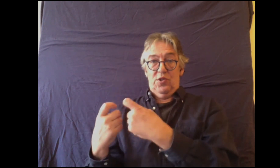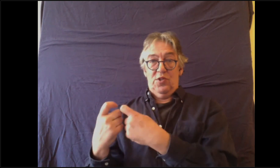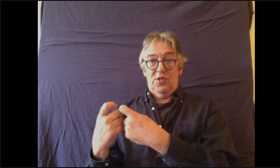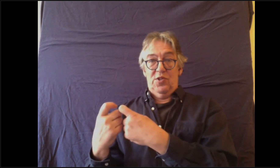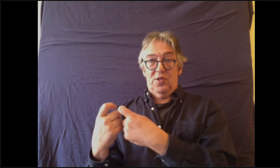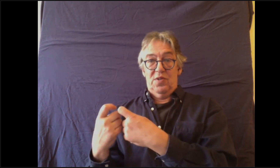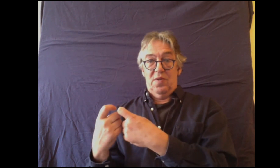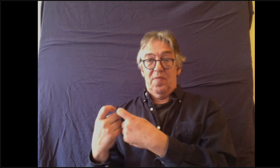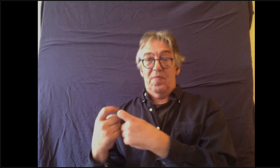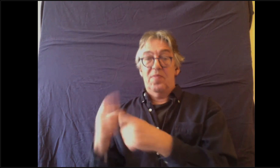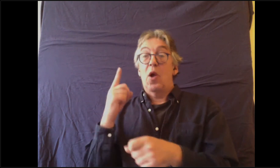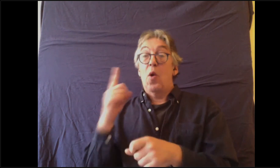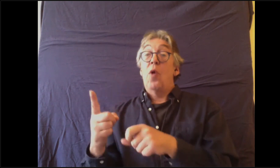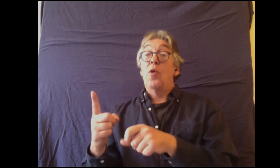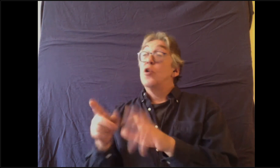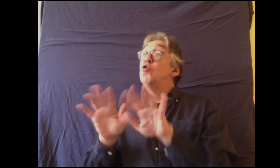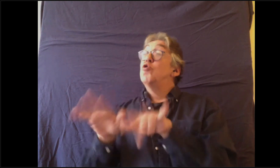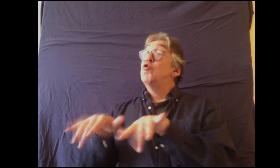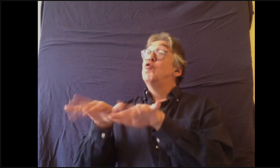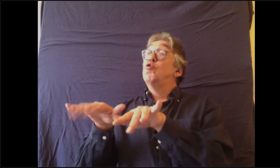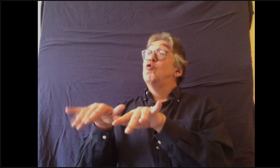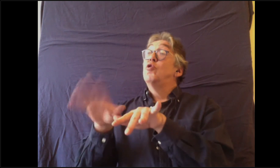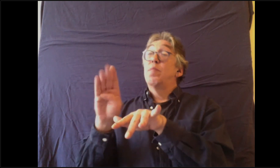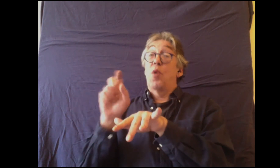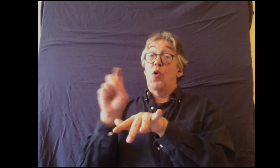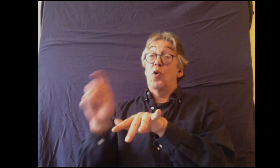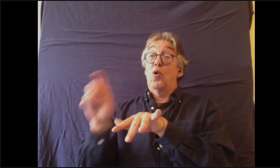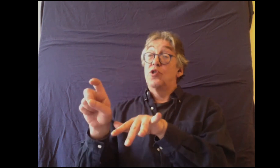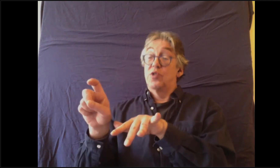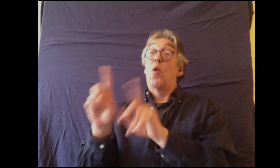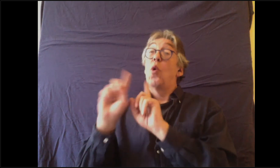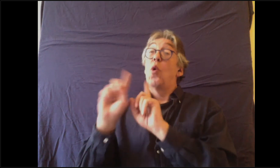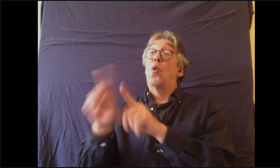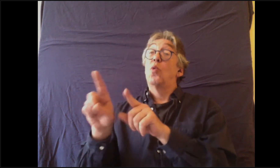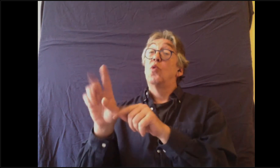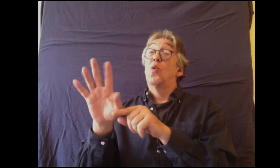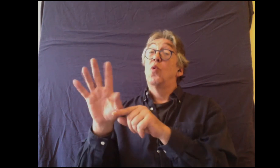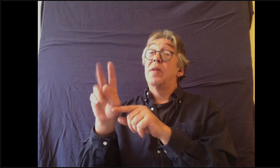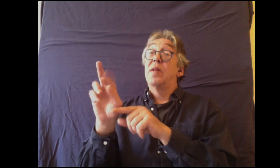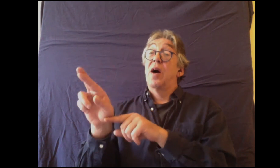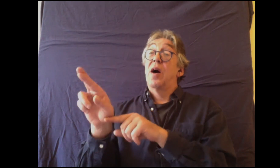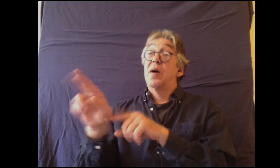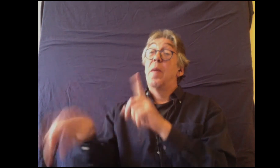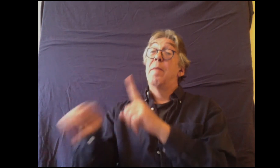The chat box related to GoToWebinar and the chat box on the captioning.